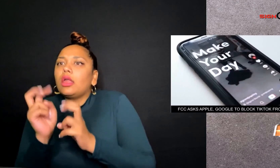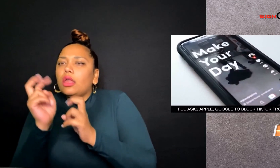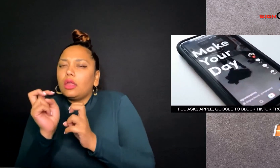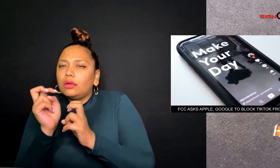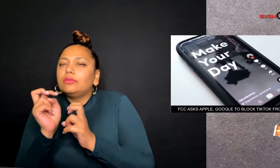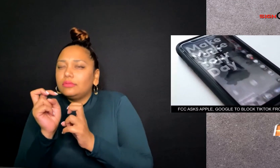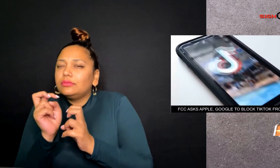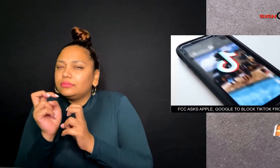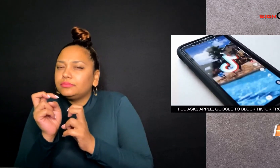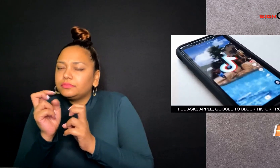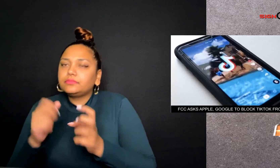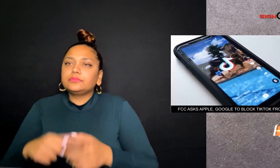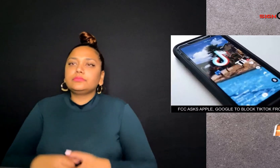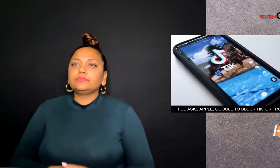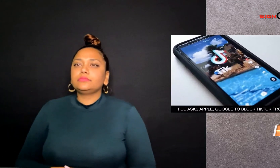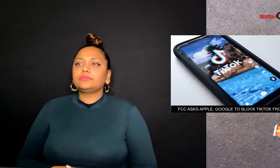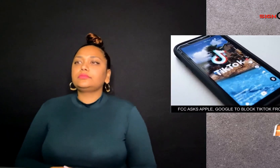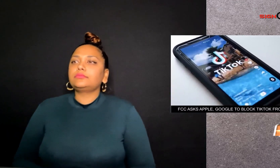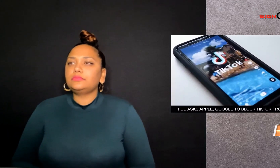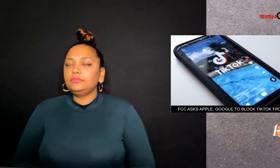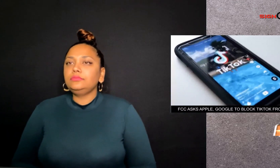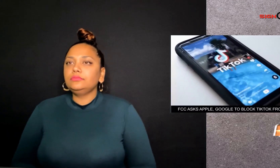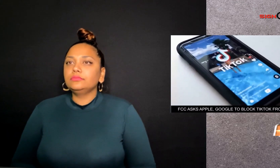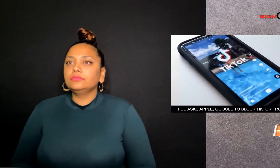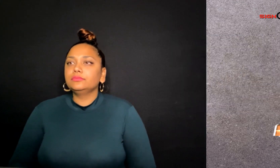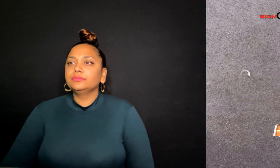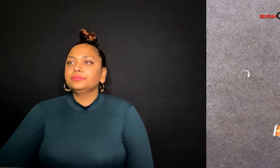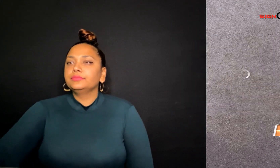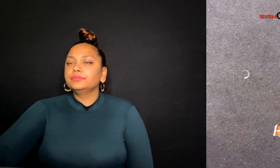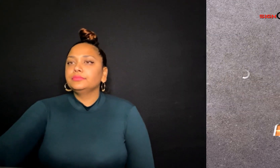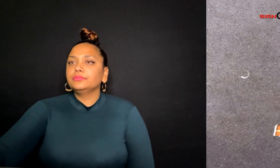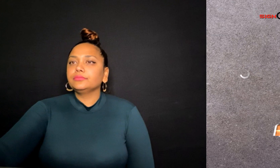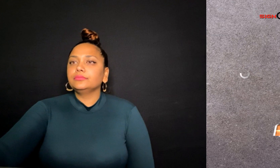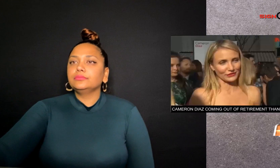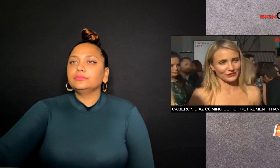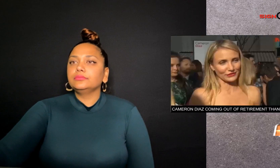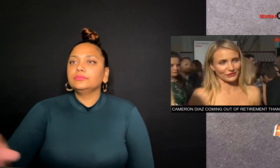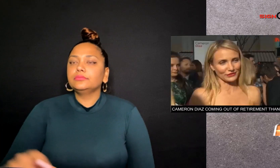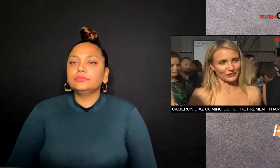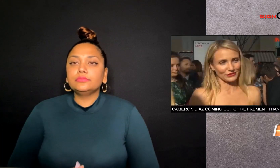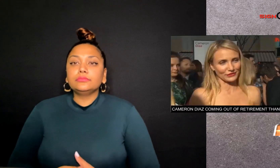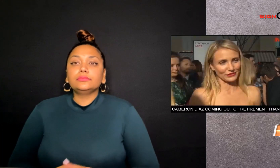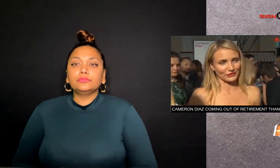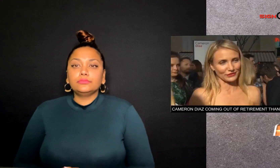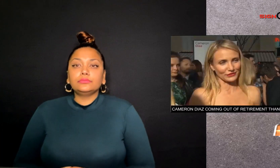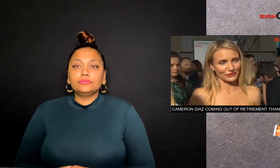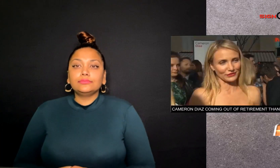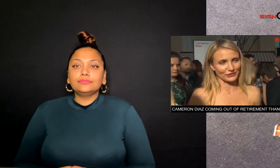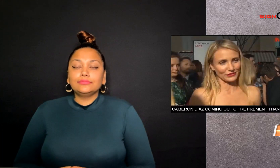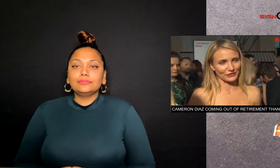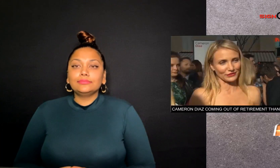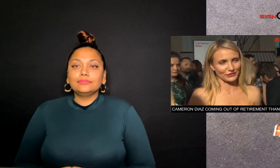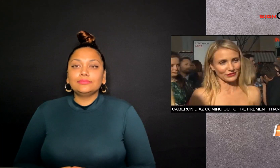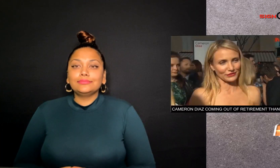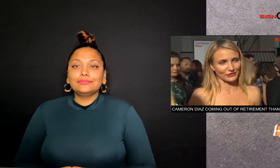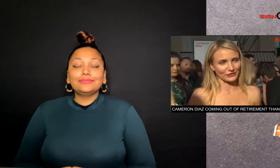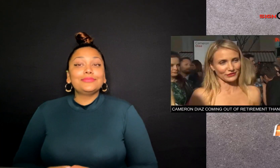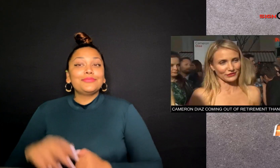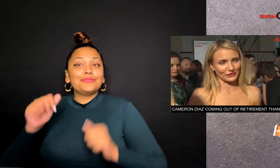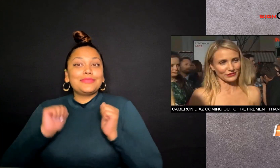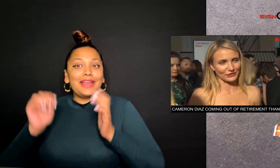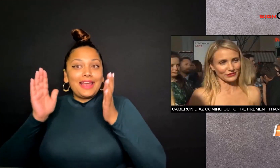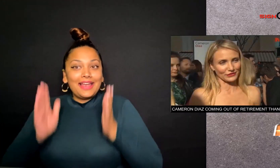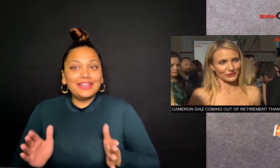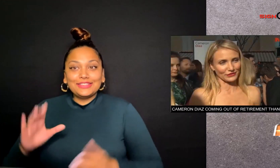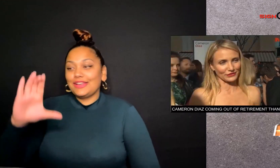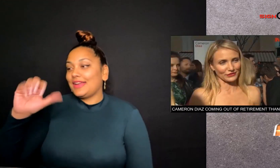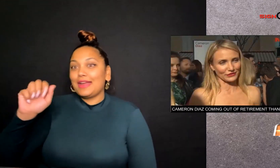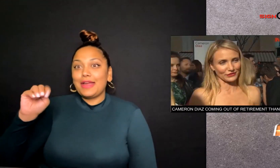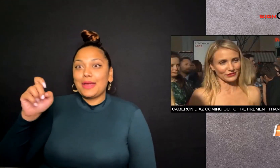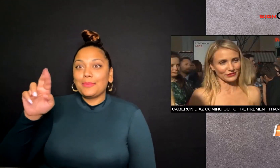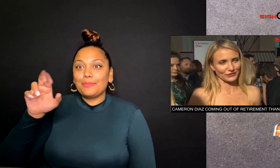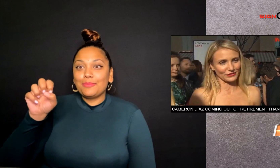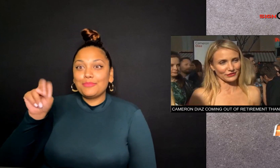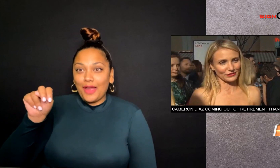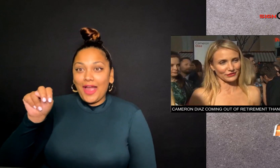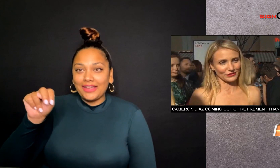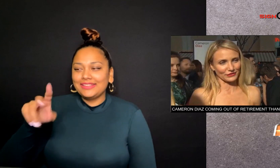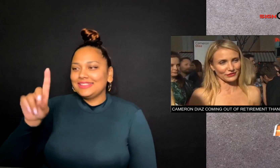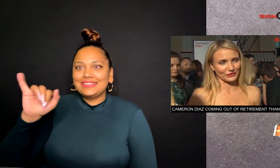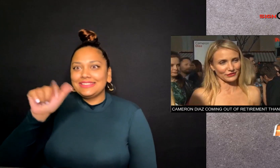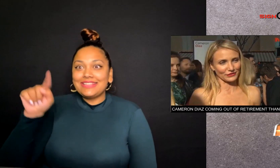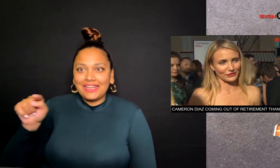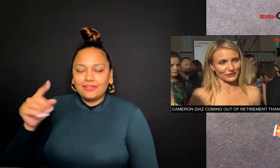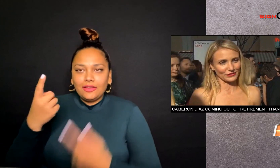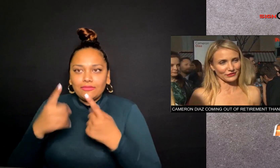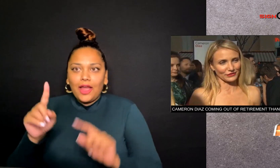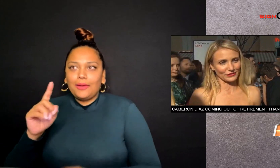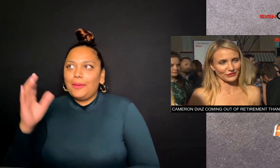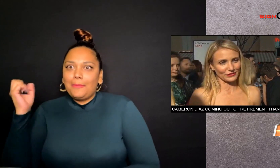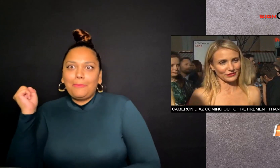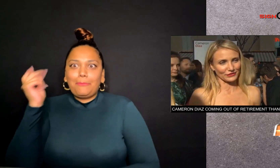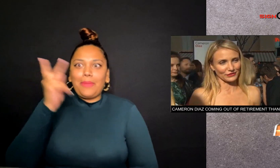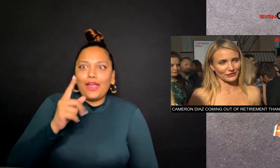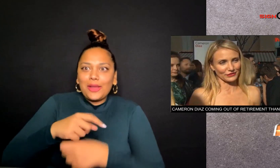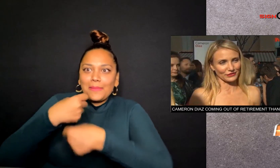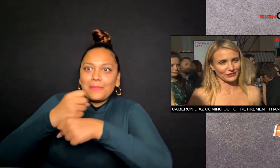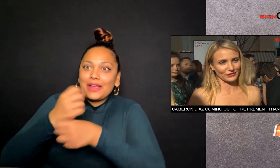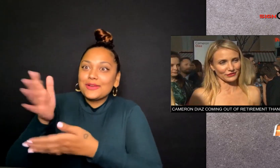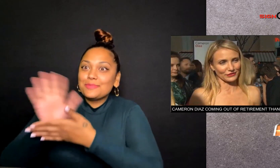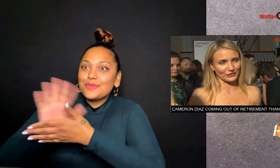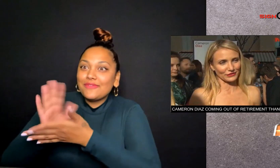it from other sites